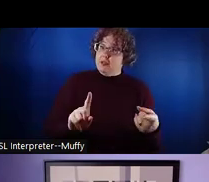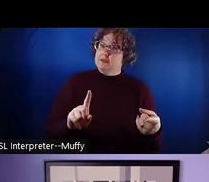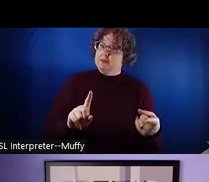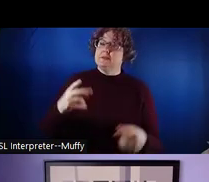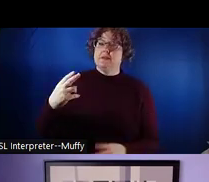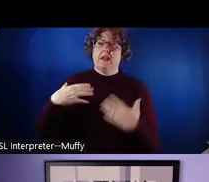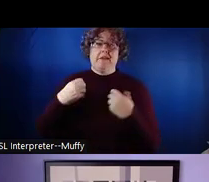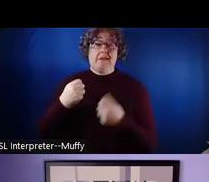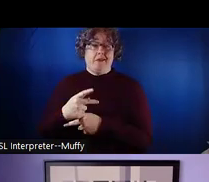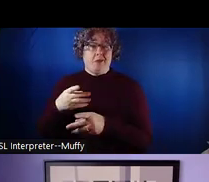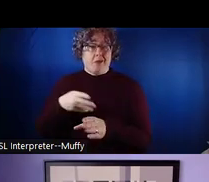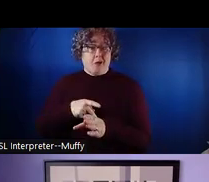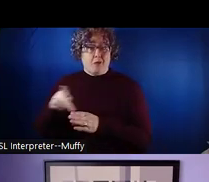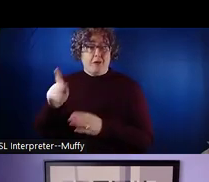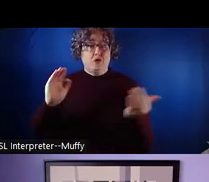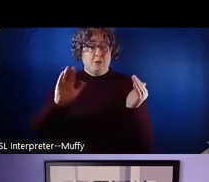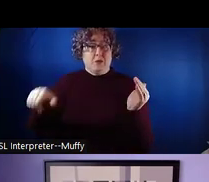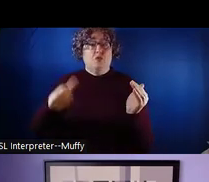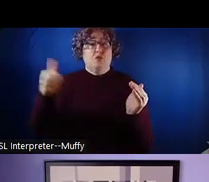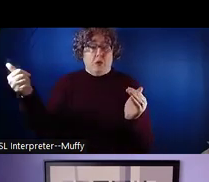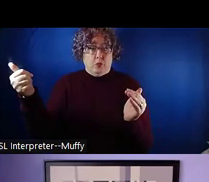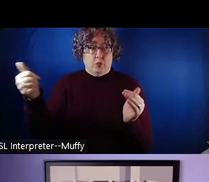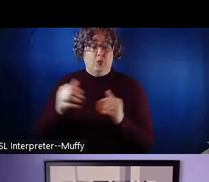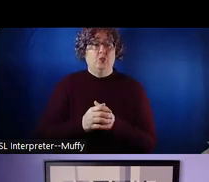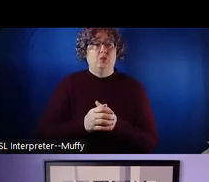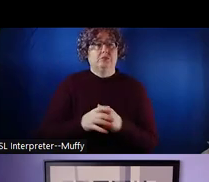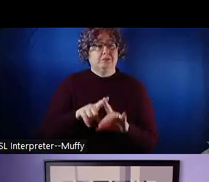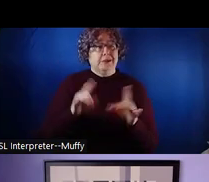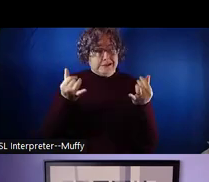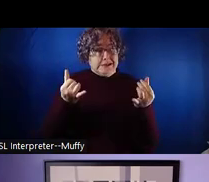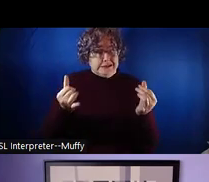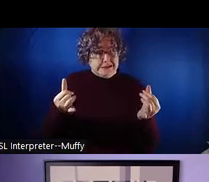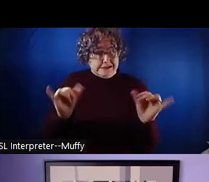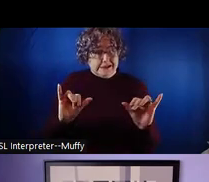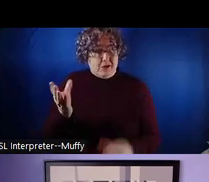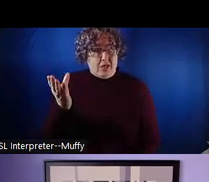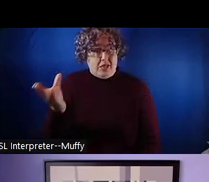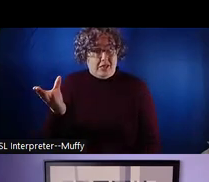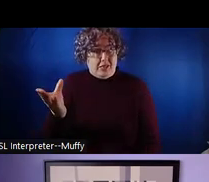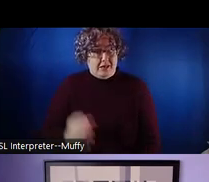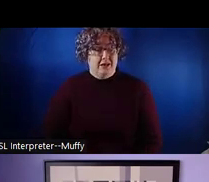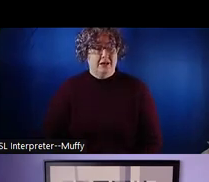compared to many other professions, but that it is nonetheless still pervasive.